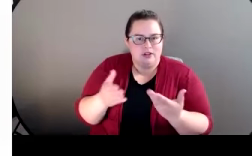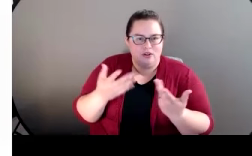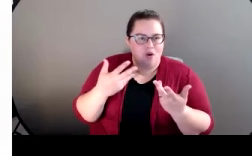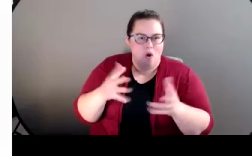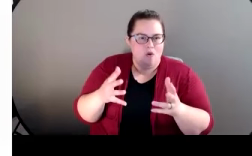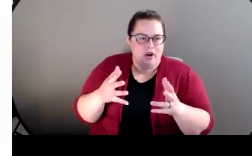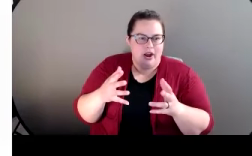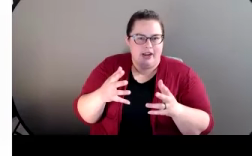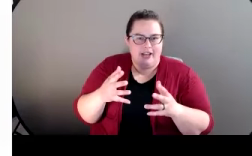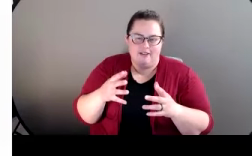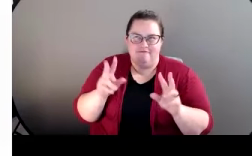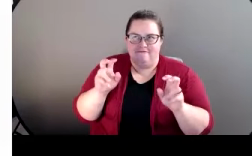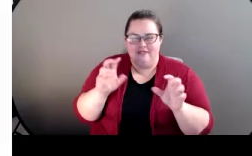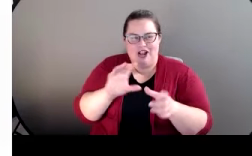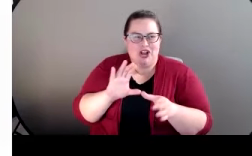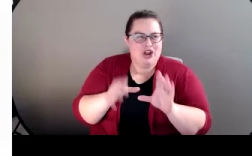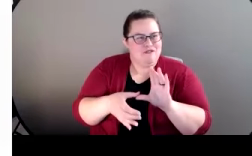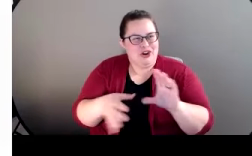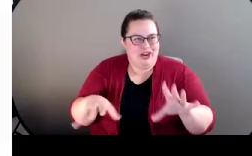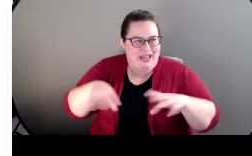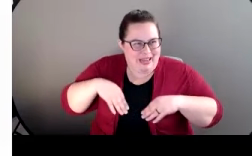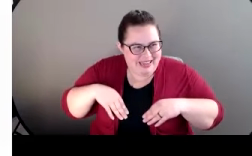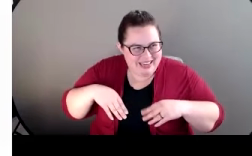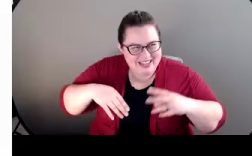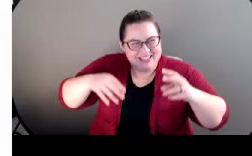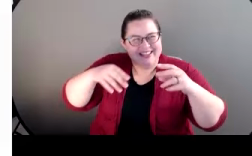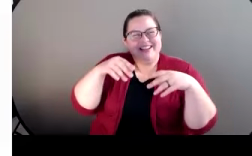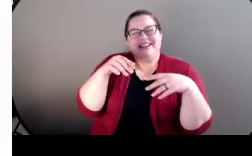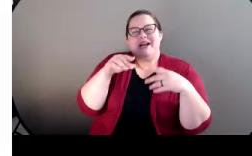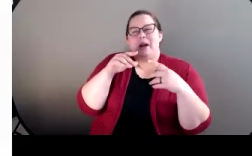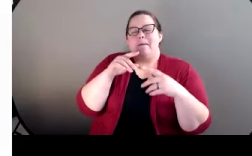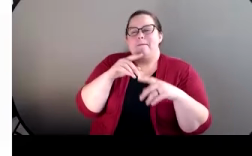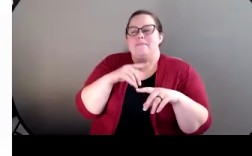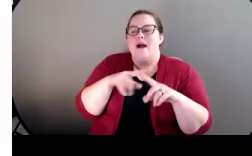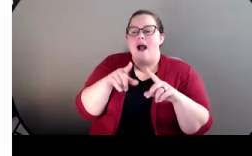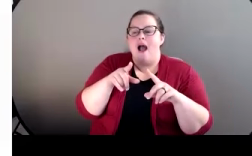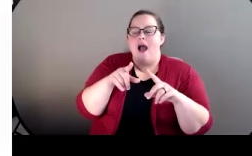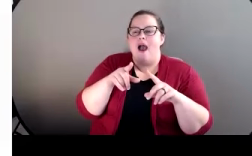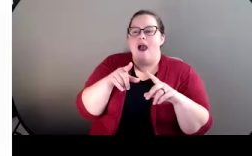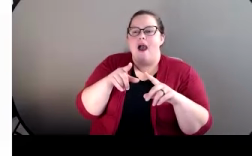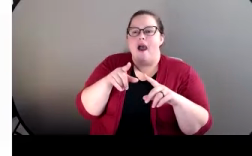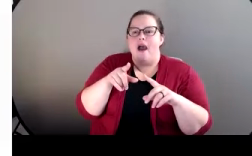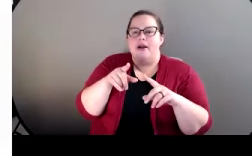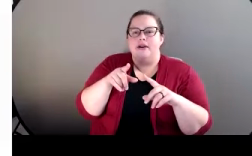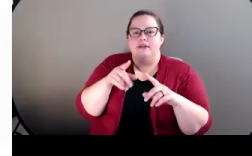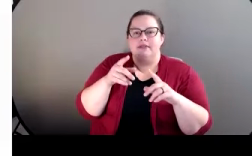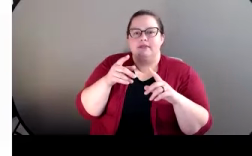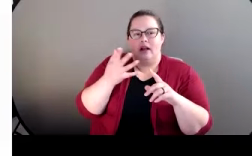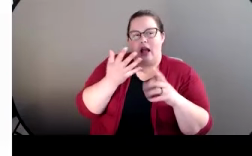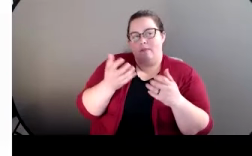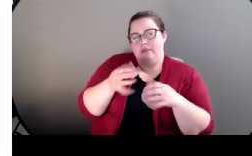but really quickly, I want to just talk about this so that you can, you know, essentially talk to your colleagues about this.